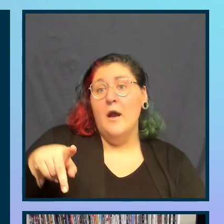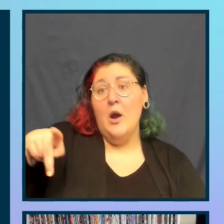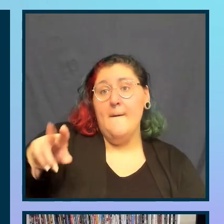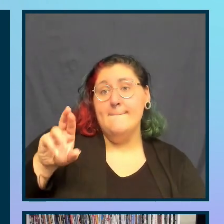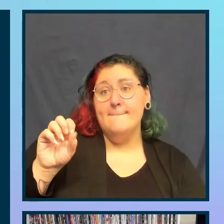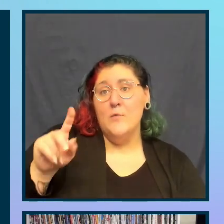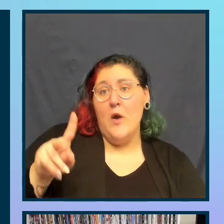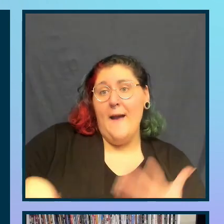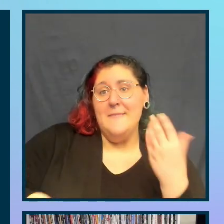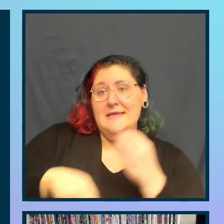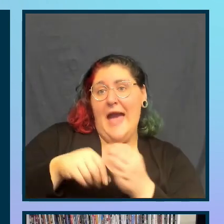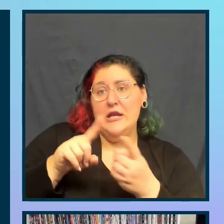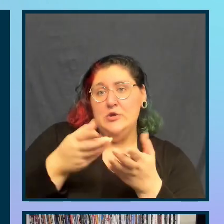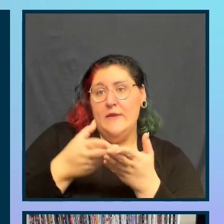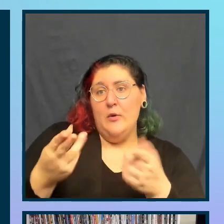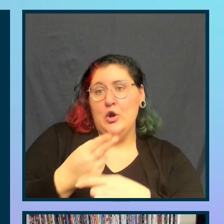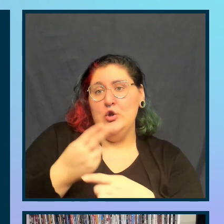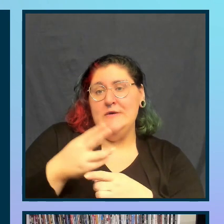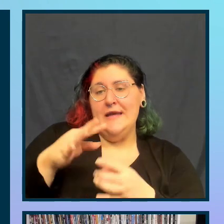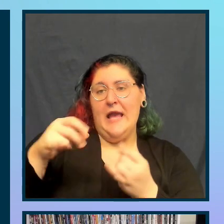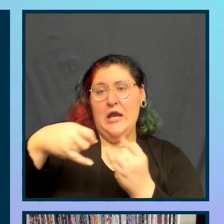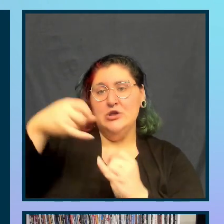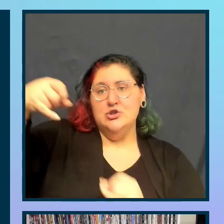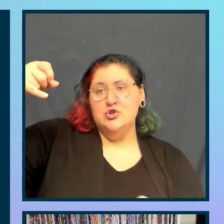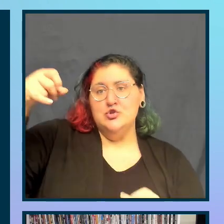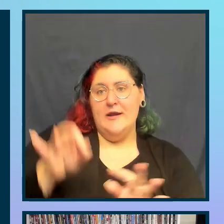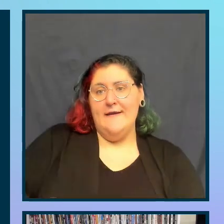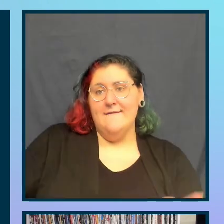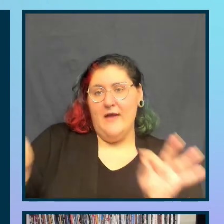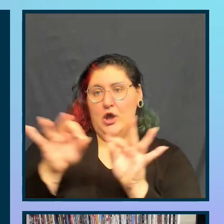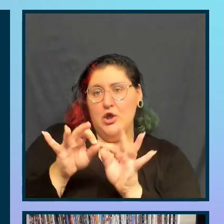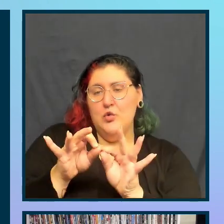which is defined by the API. One of which is the value of button,